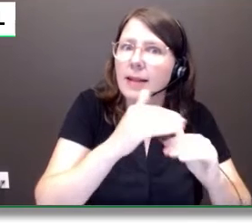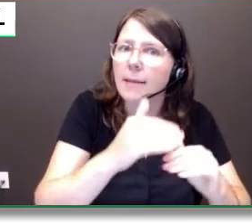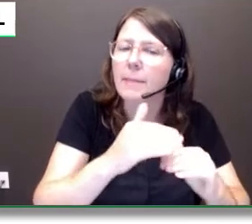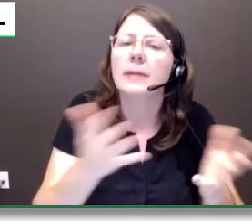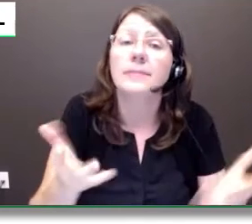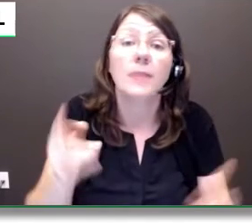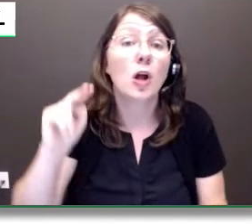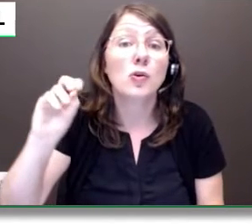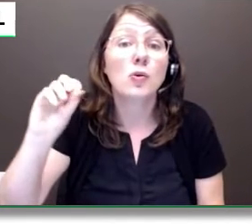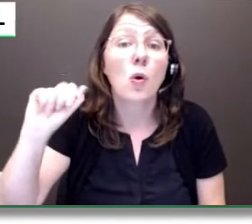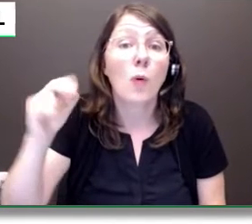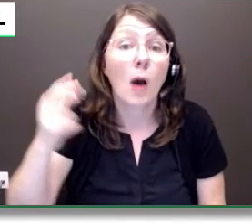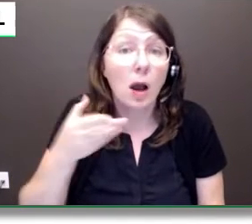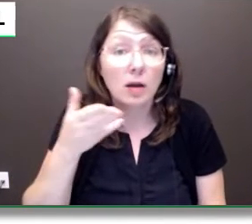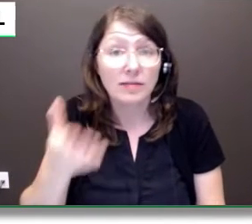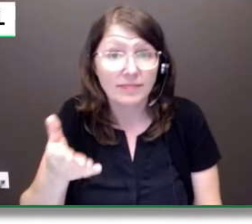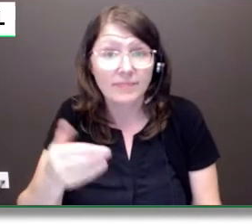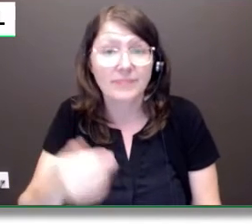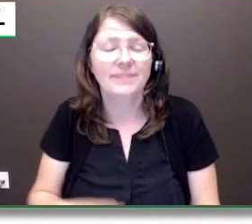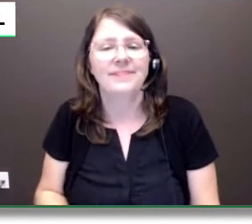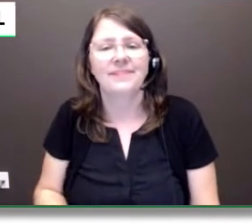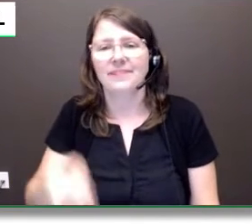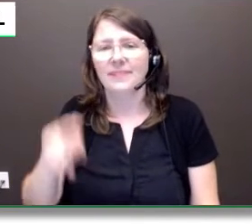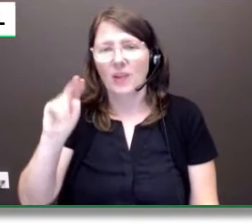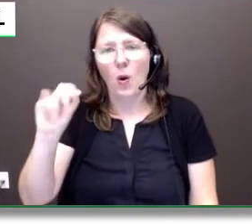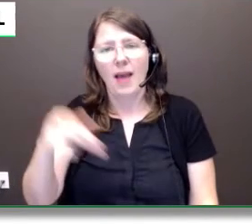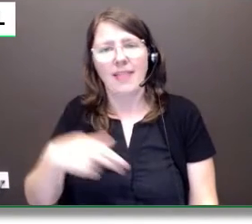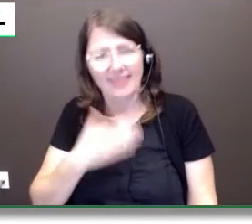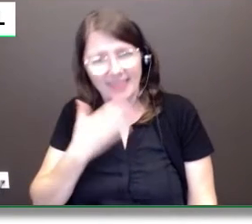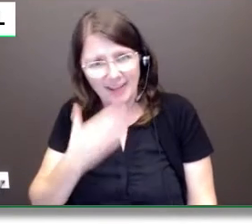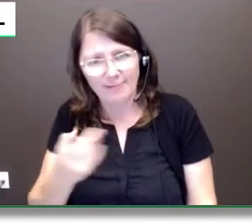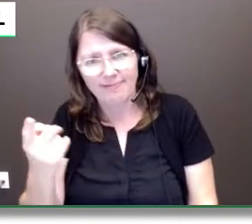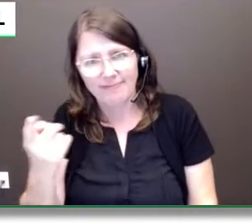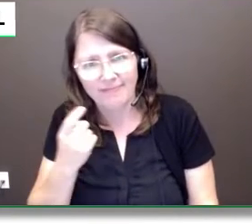Ah thank you thank you for the question. I appreciate it. Oh exciting